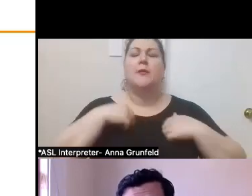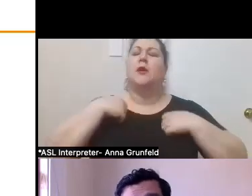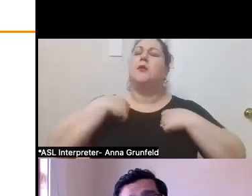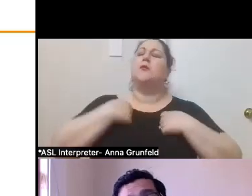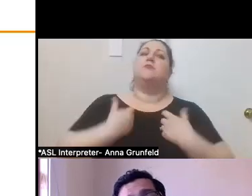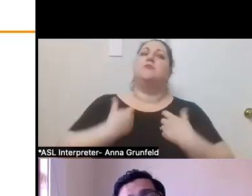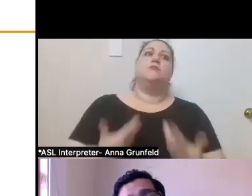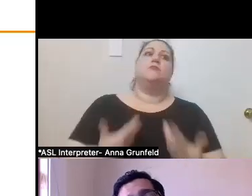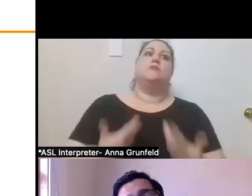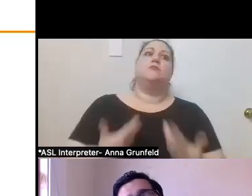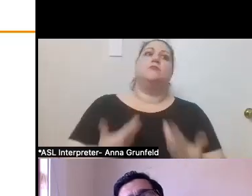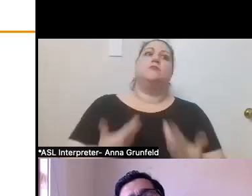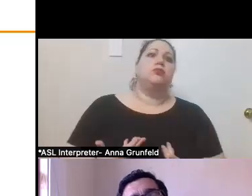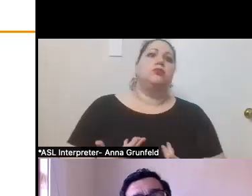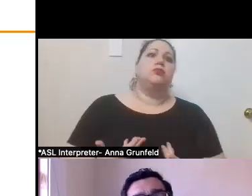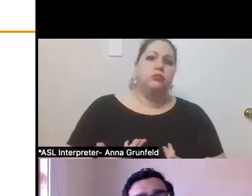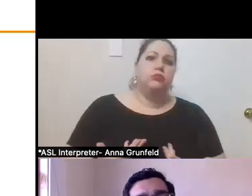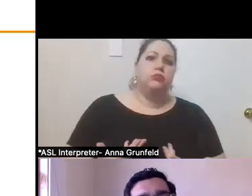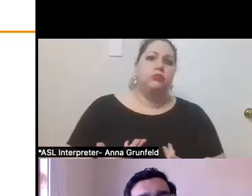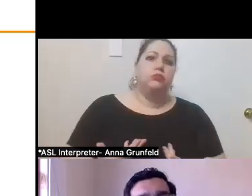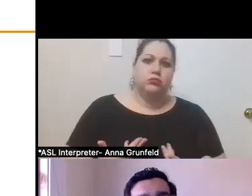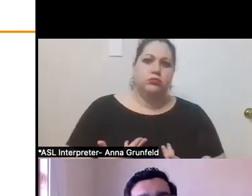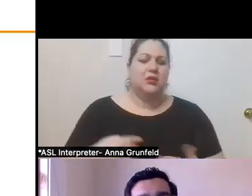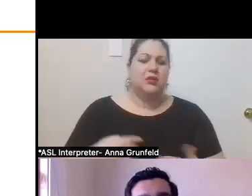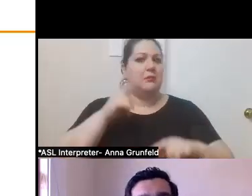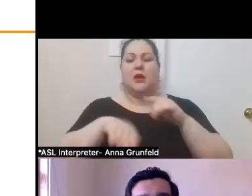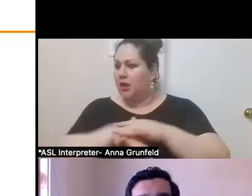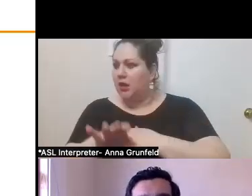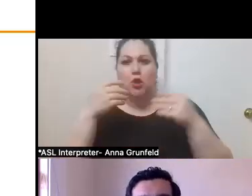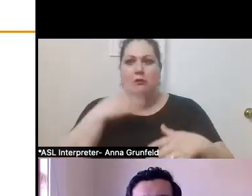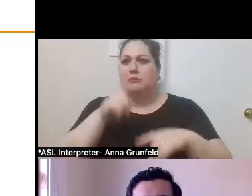I couldn't enter Restaurants because of sensory overload.